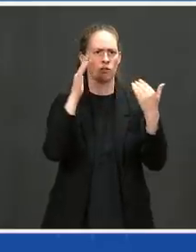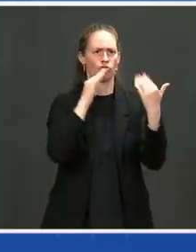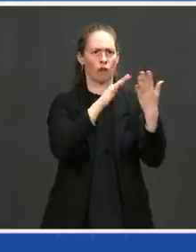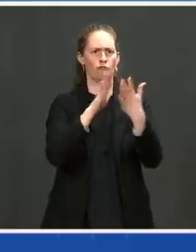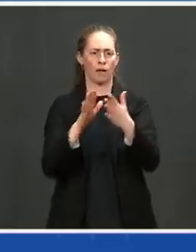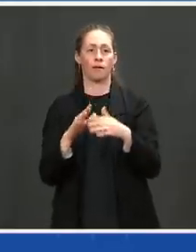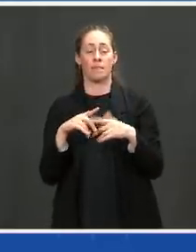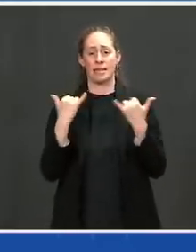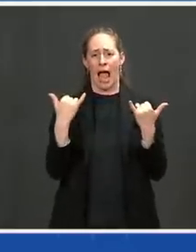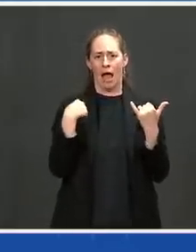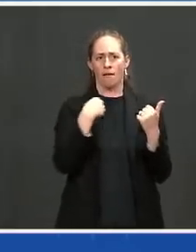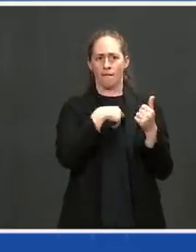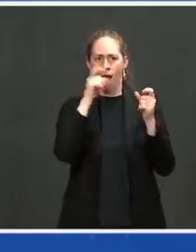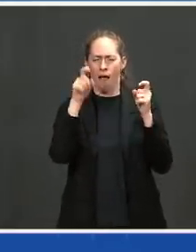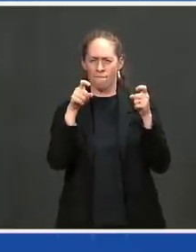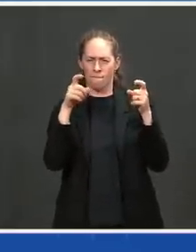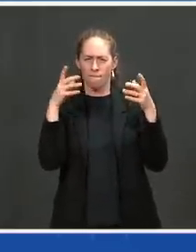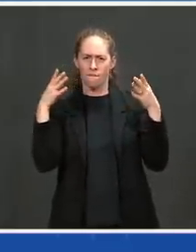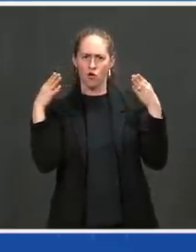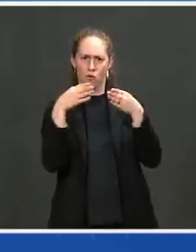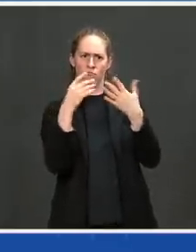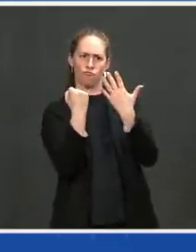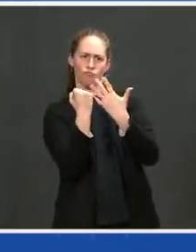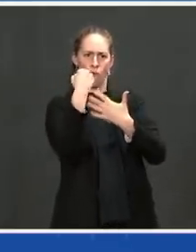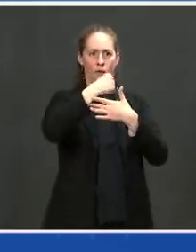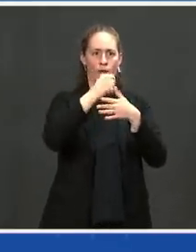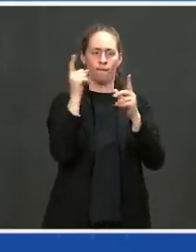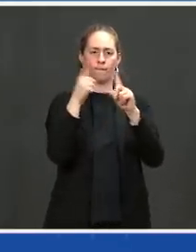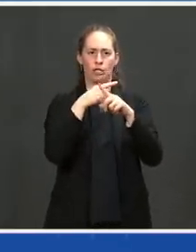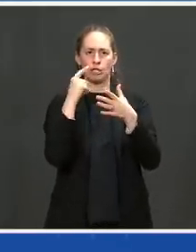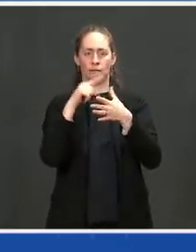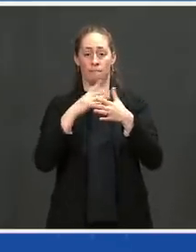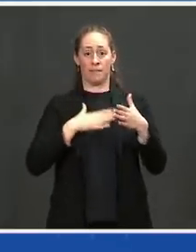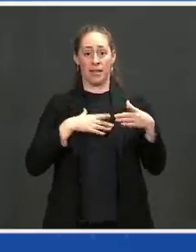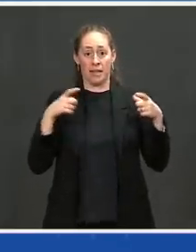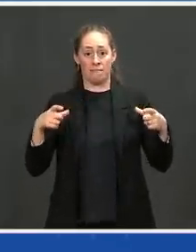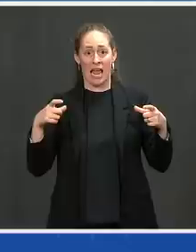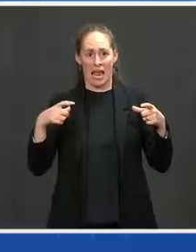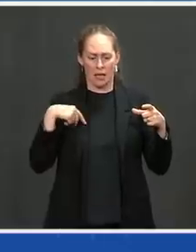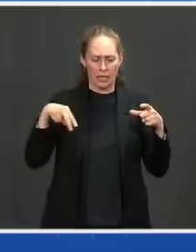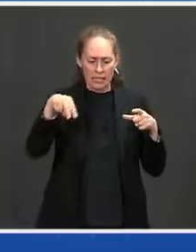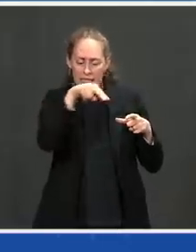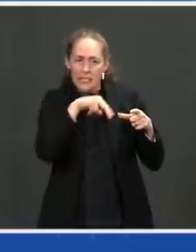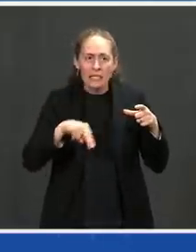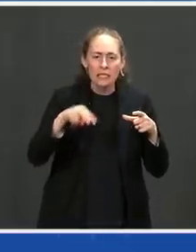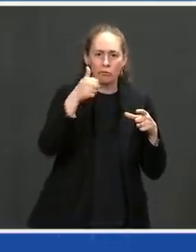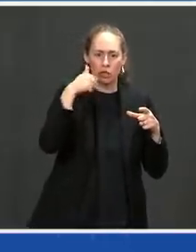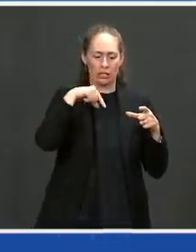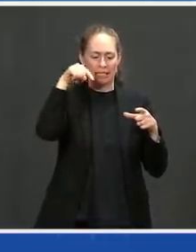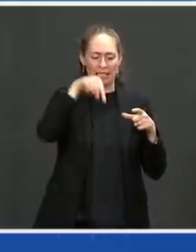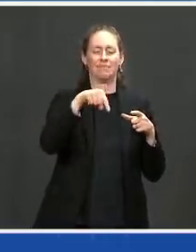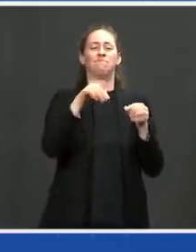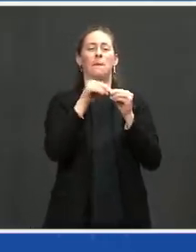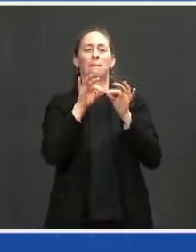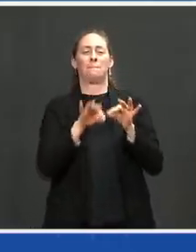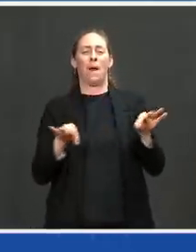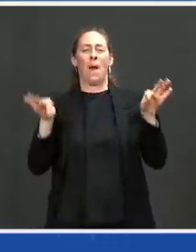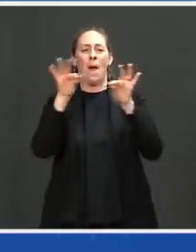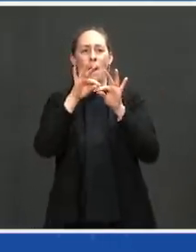the first of the second question you asked. And that is: What about dealing with families? Why are not -- some not going back?